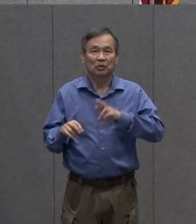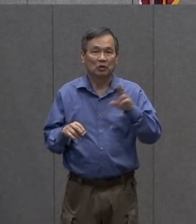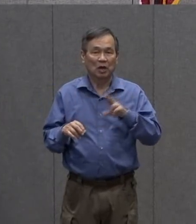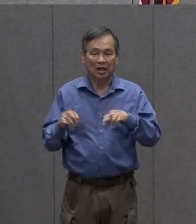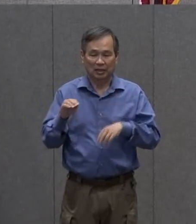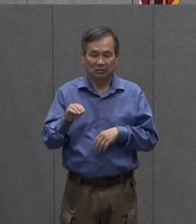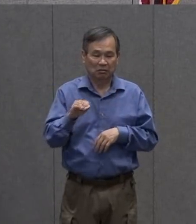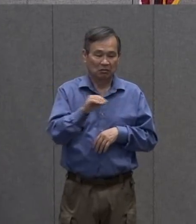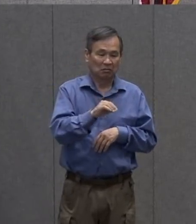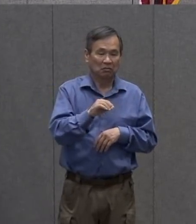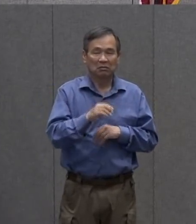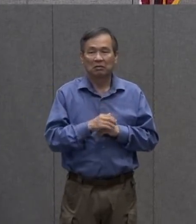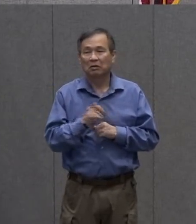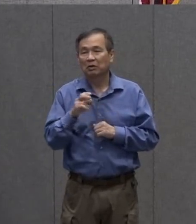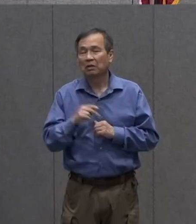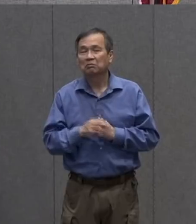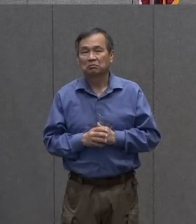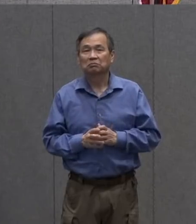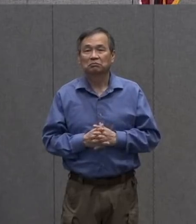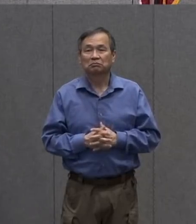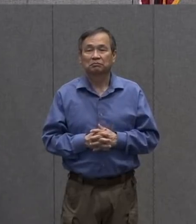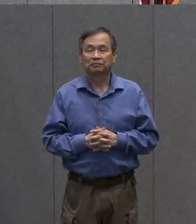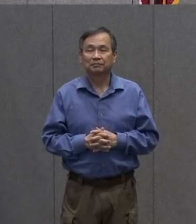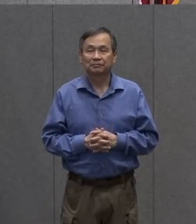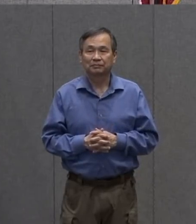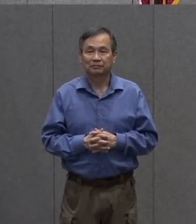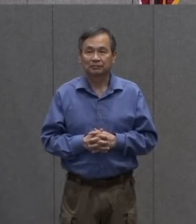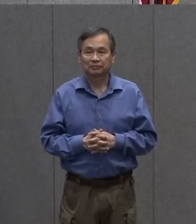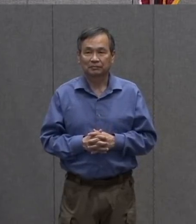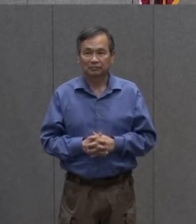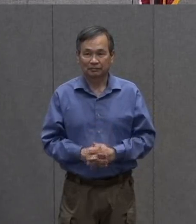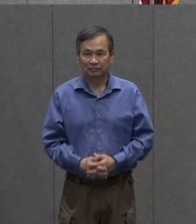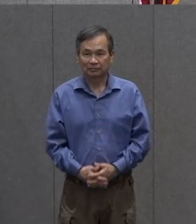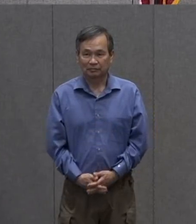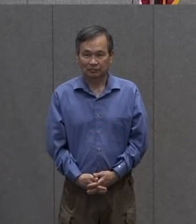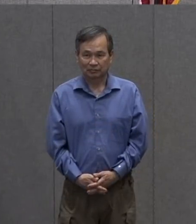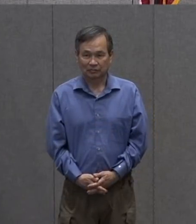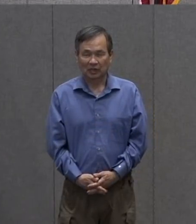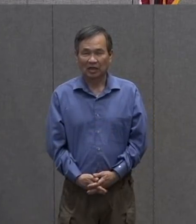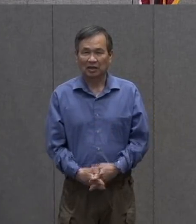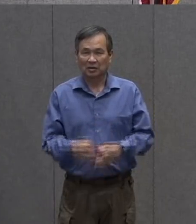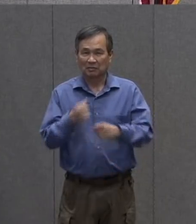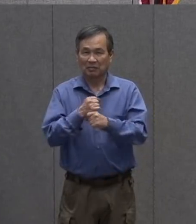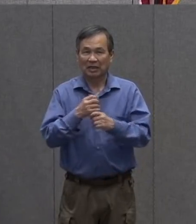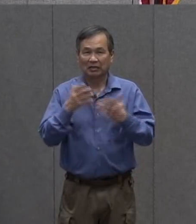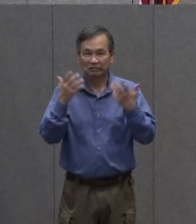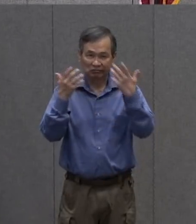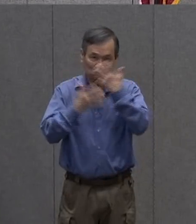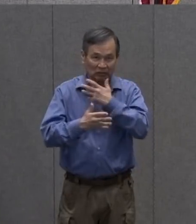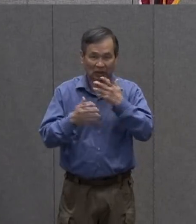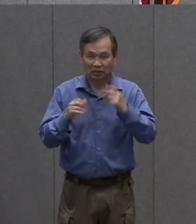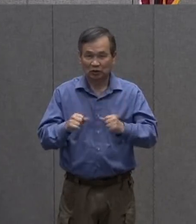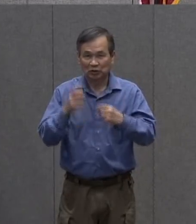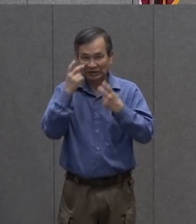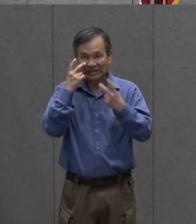I'm gonna erase and do that again. I've made a big mark that you won't be able to see. Okay, I'm glad I had an extra.